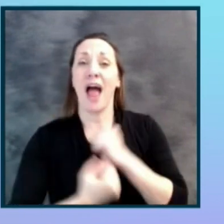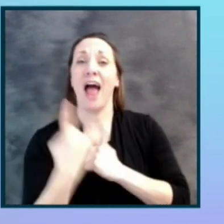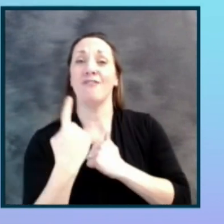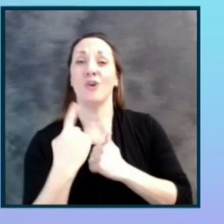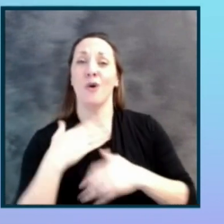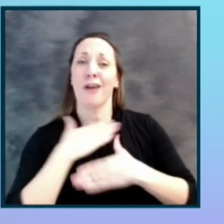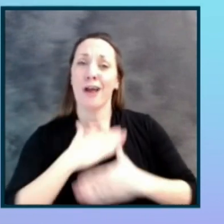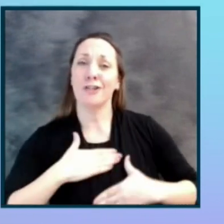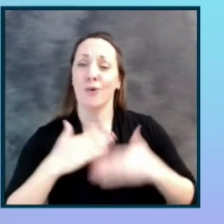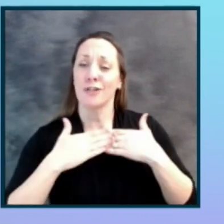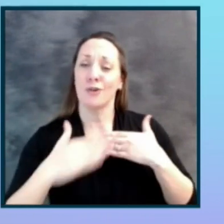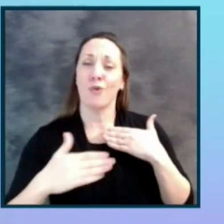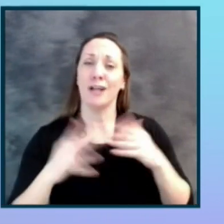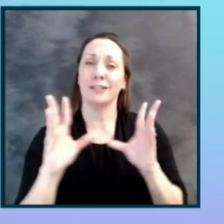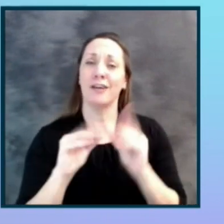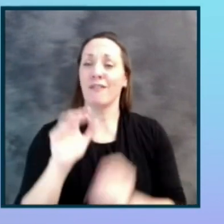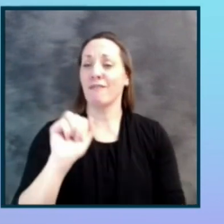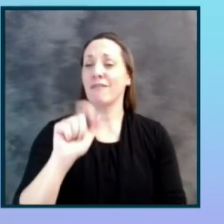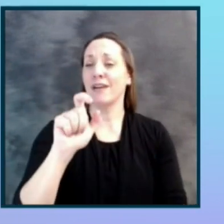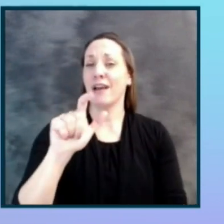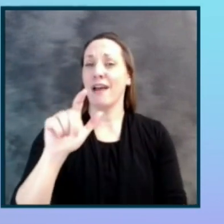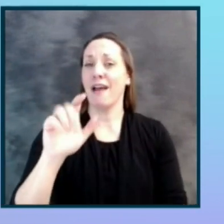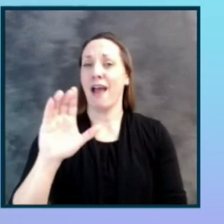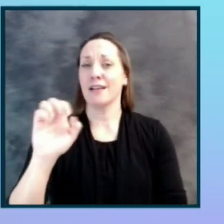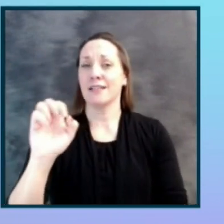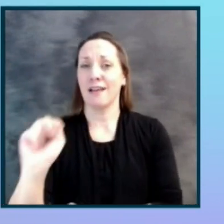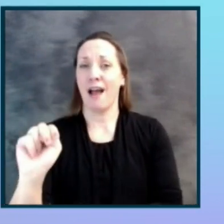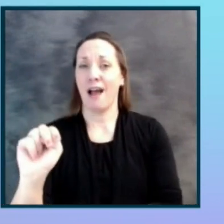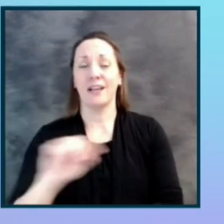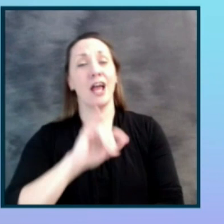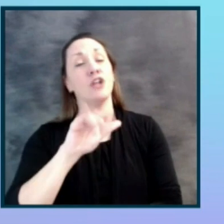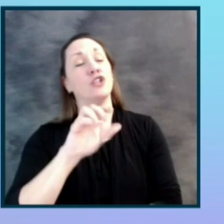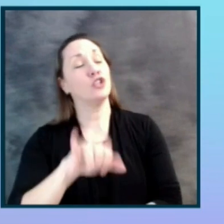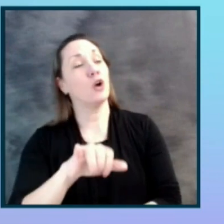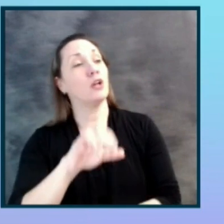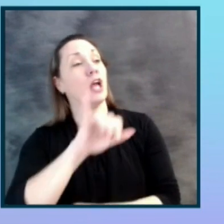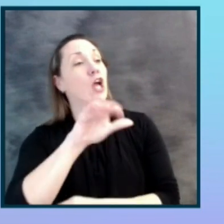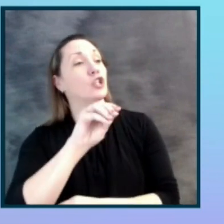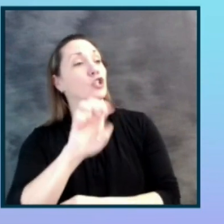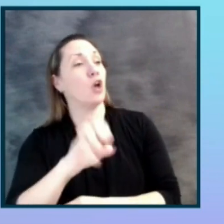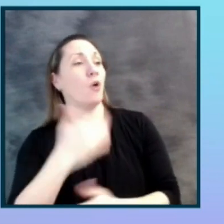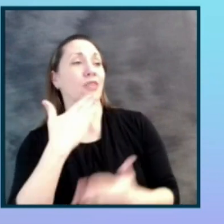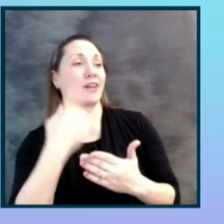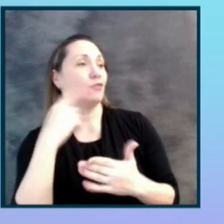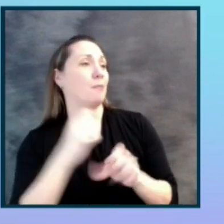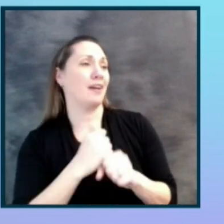And Joe, thanks for making this a great session and a great conference just from your message alone.